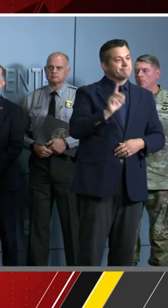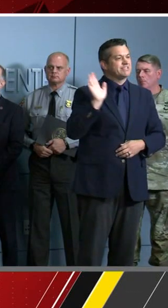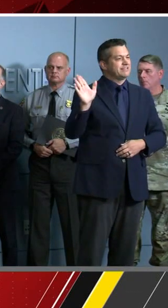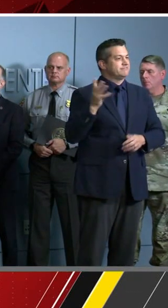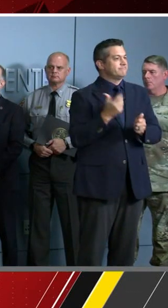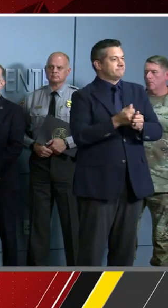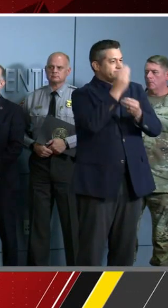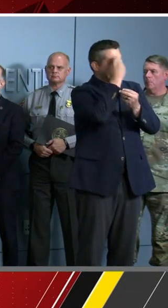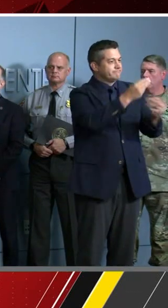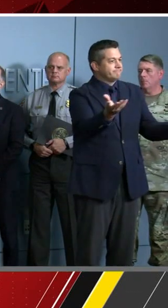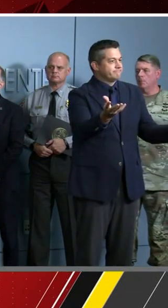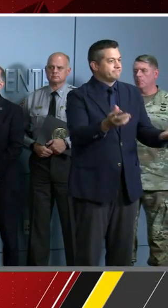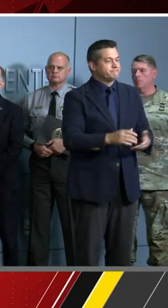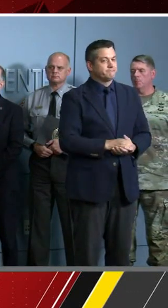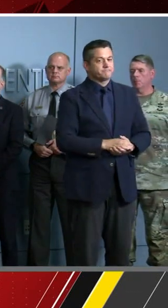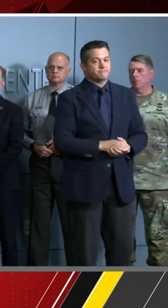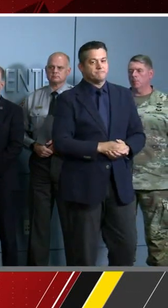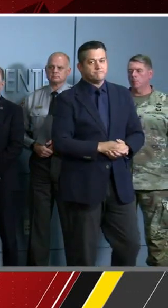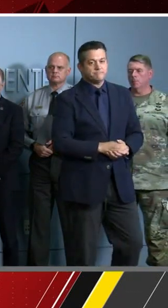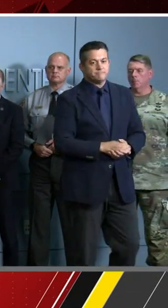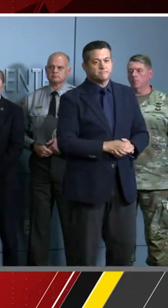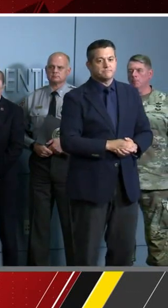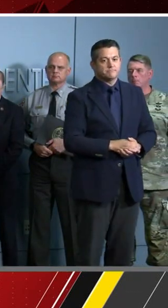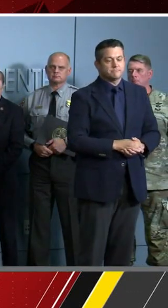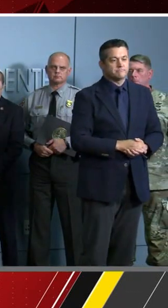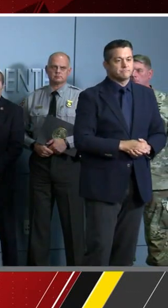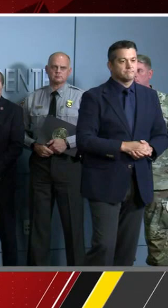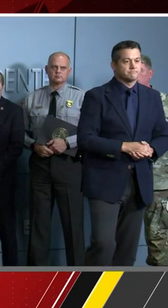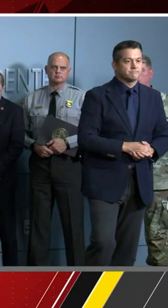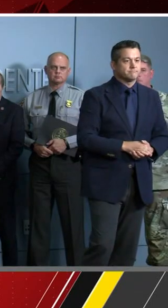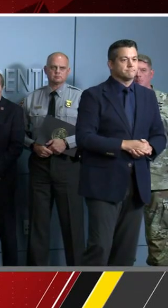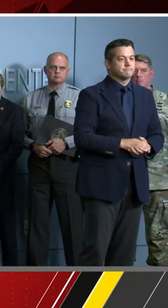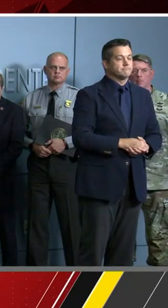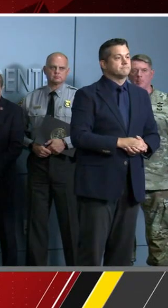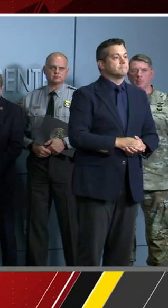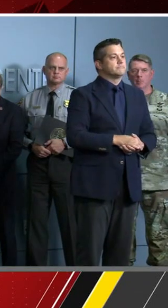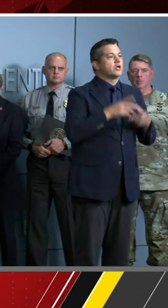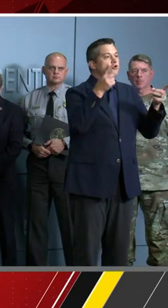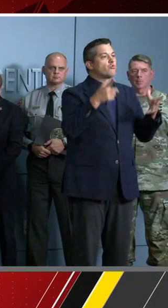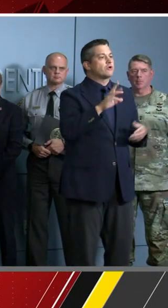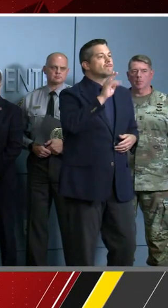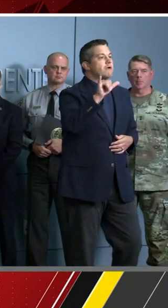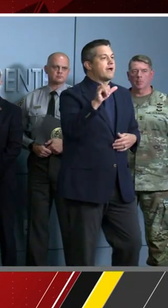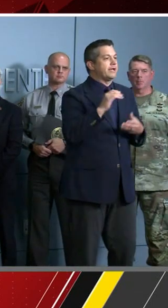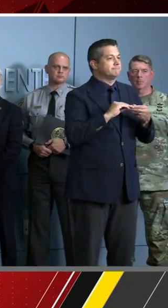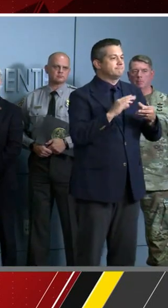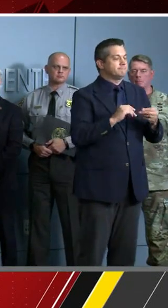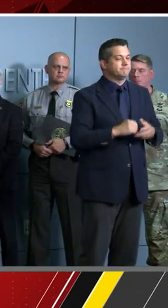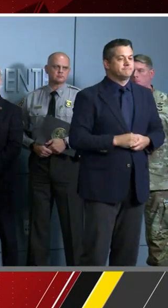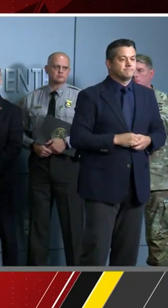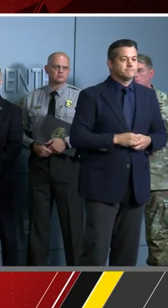. Thank you, Governor Cooper. Cooper And good afternoon,